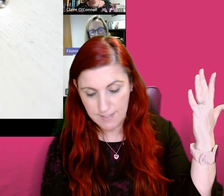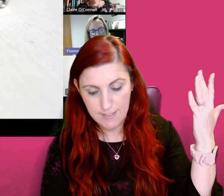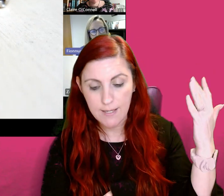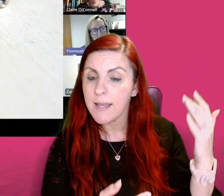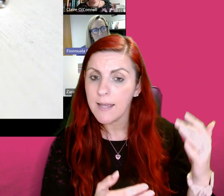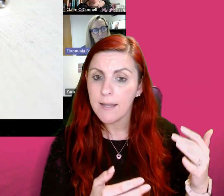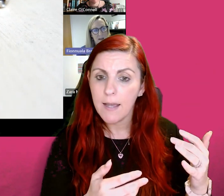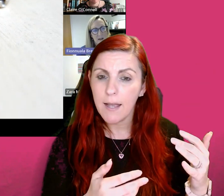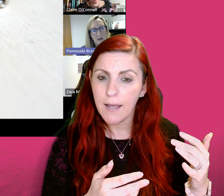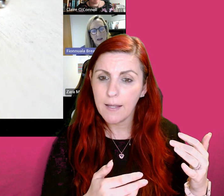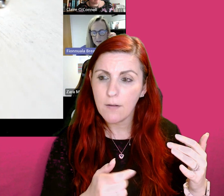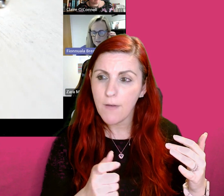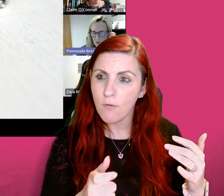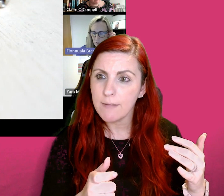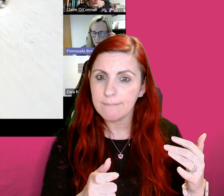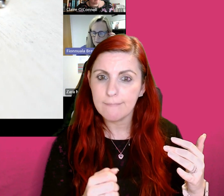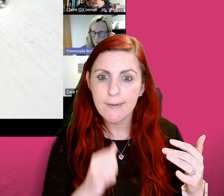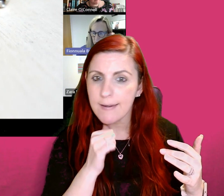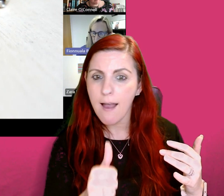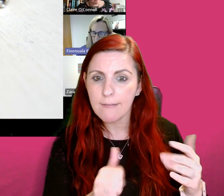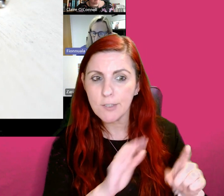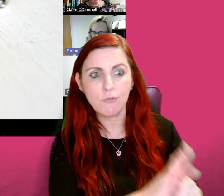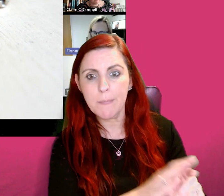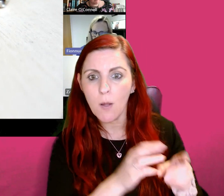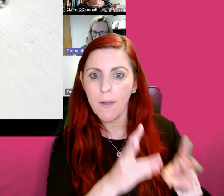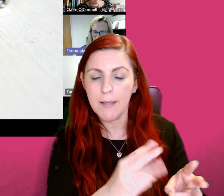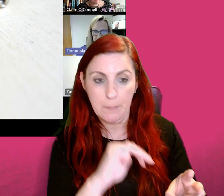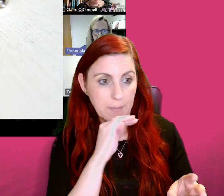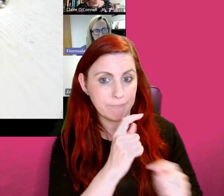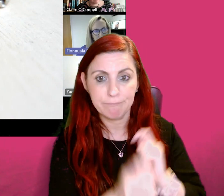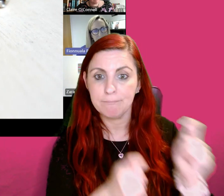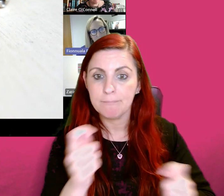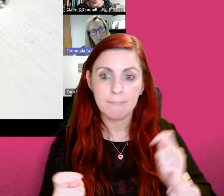an indiscriminate way in such a way that we would take the approach of considering what well this is